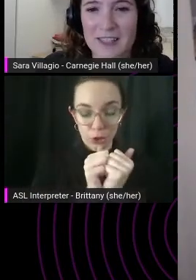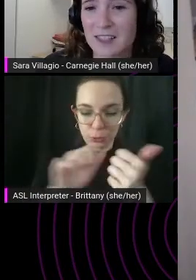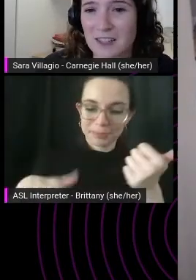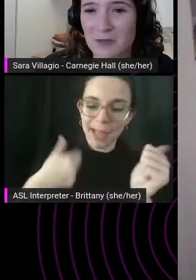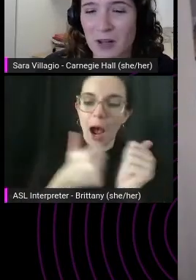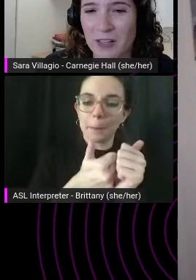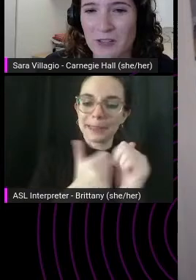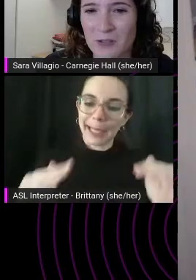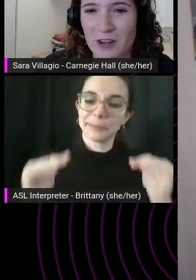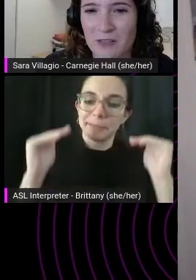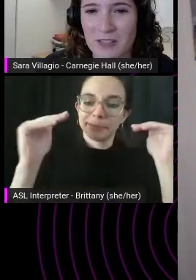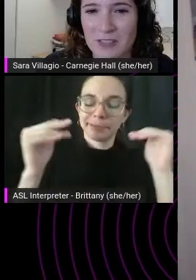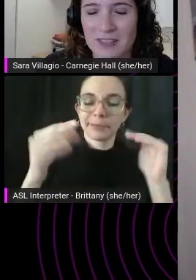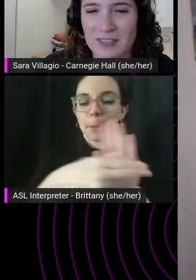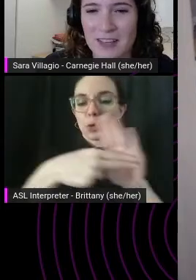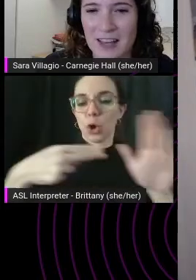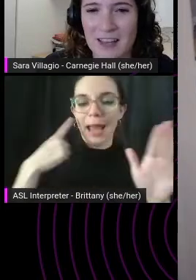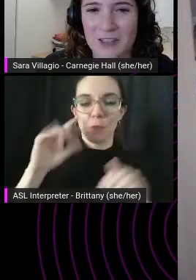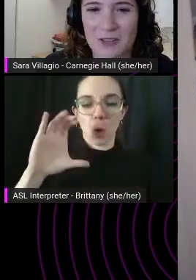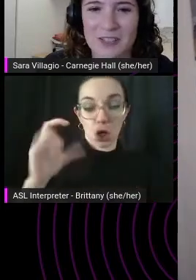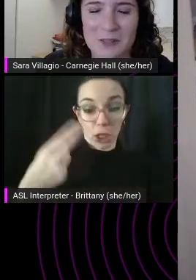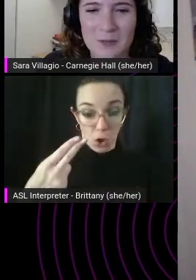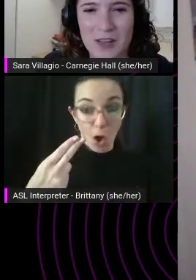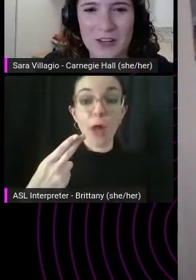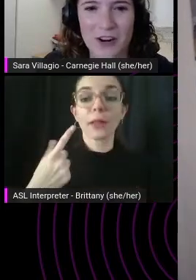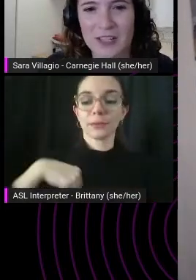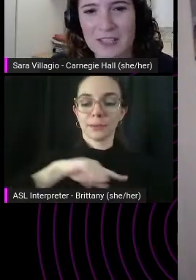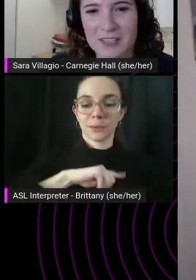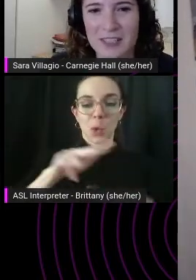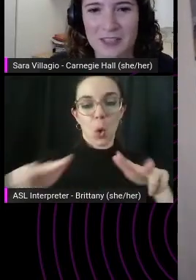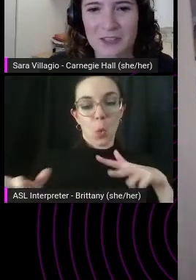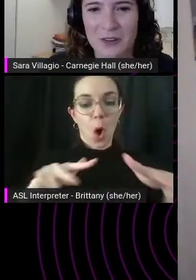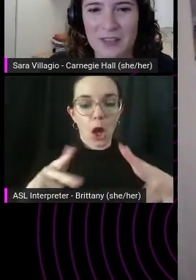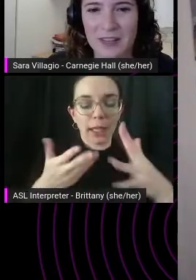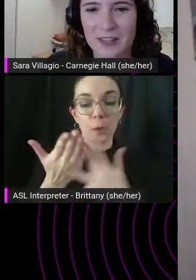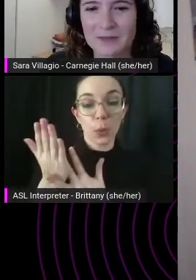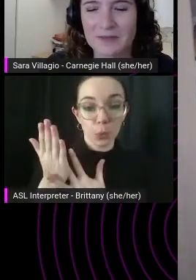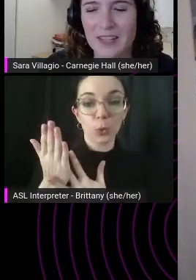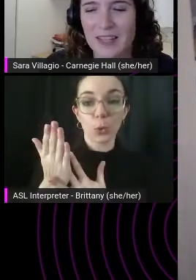This is us walking through the offices and you can see some of that Carnegie steel right there.